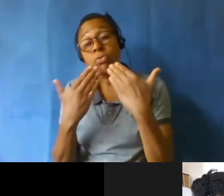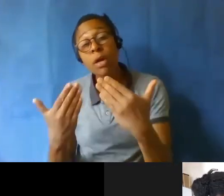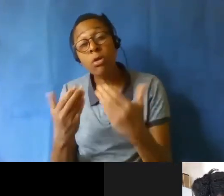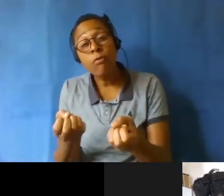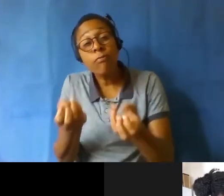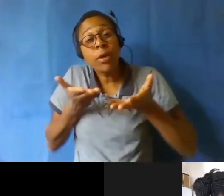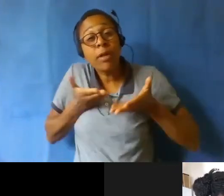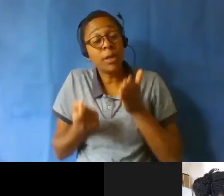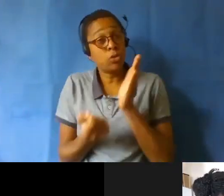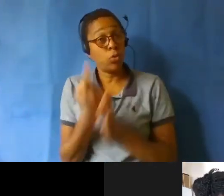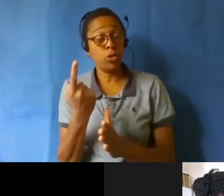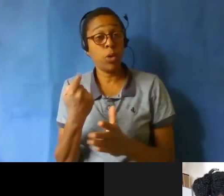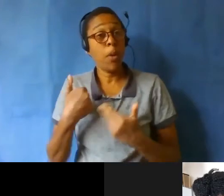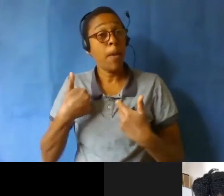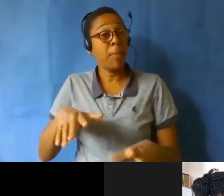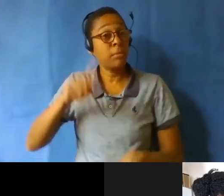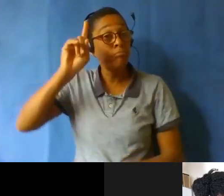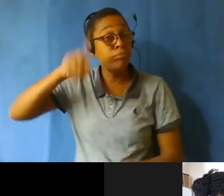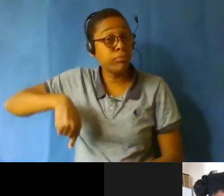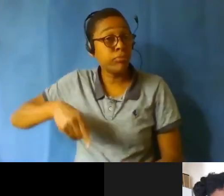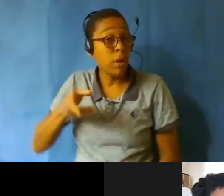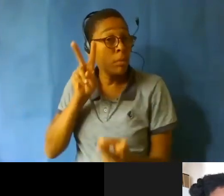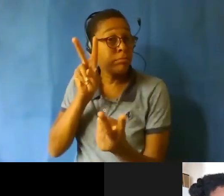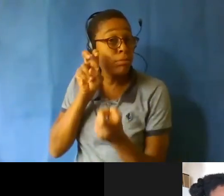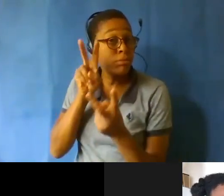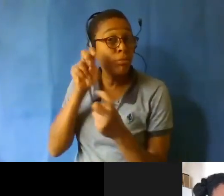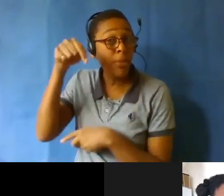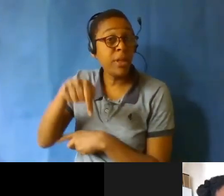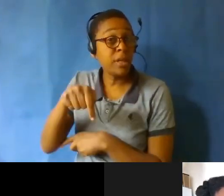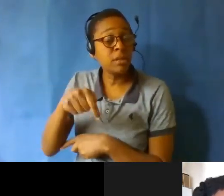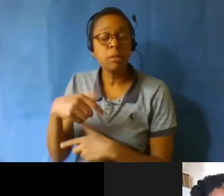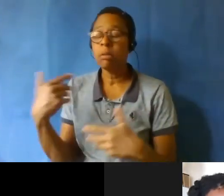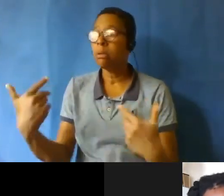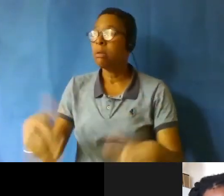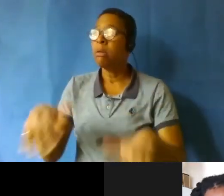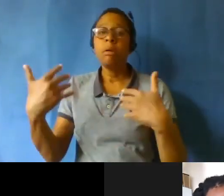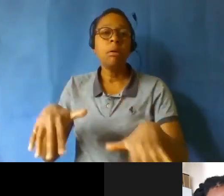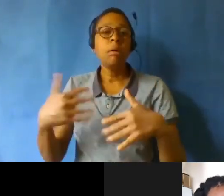in all day and it's been such a fantastic experience and everyone's